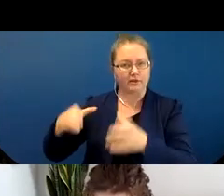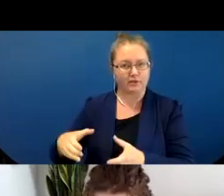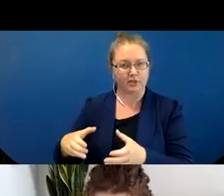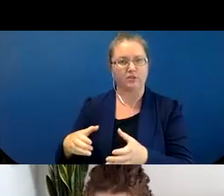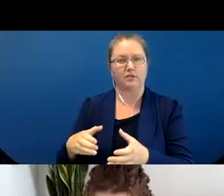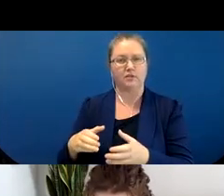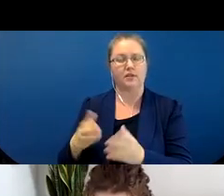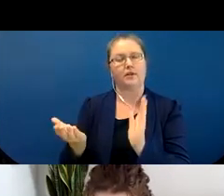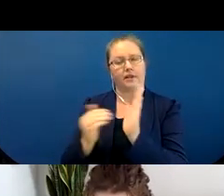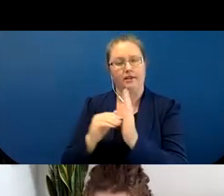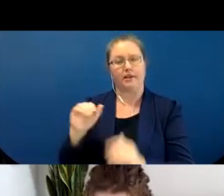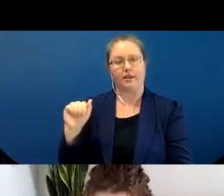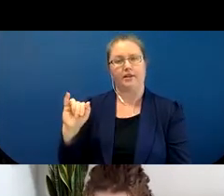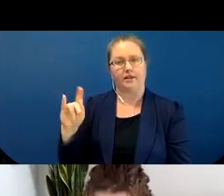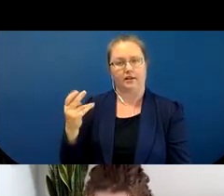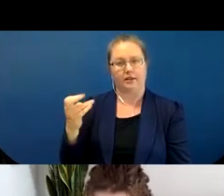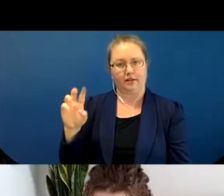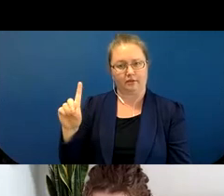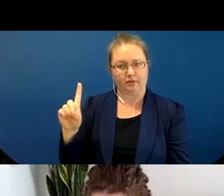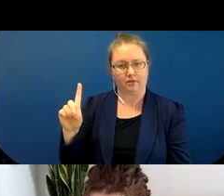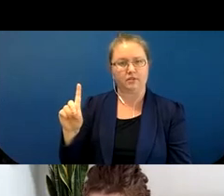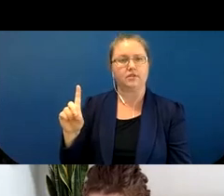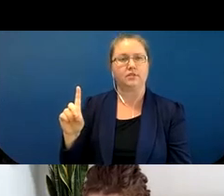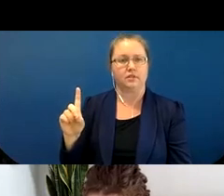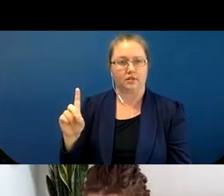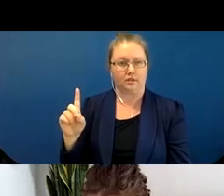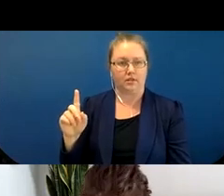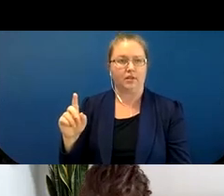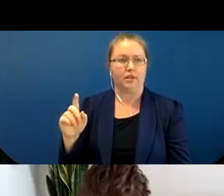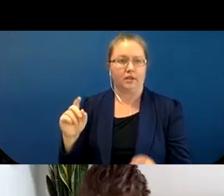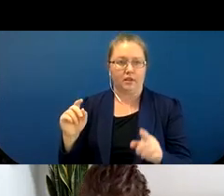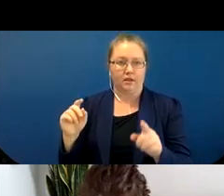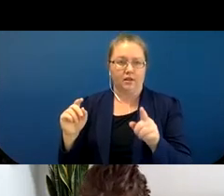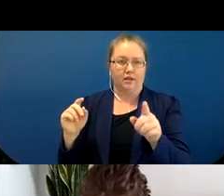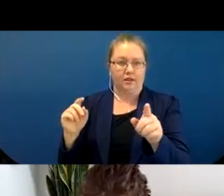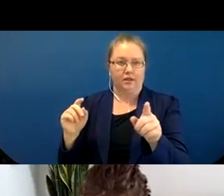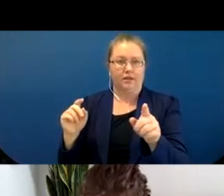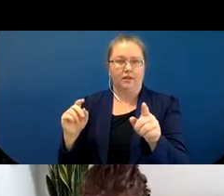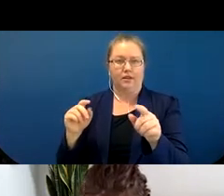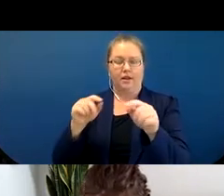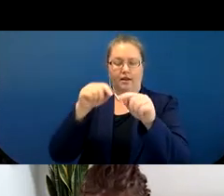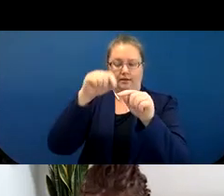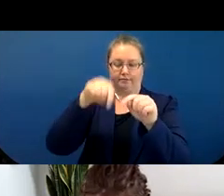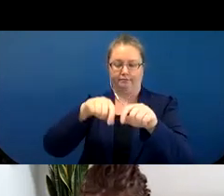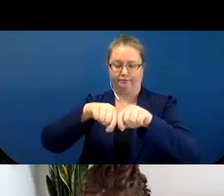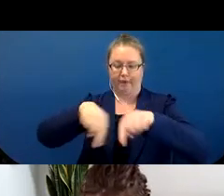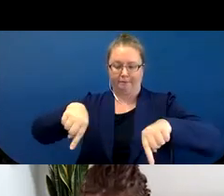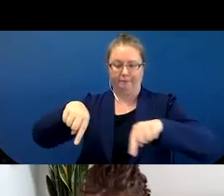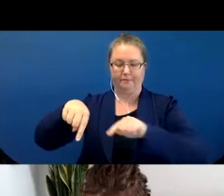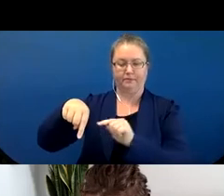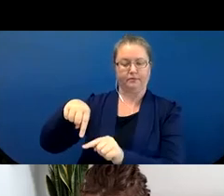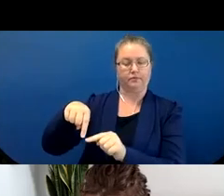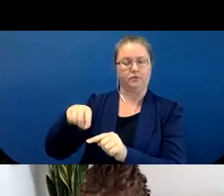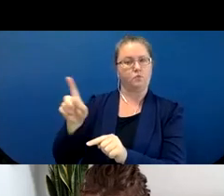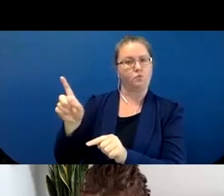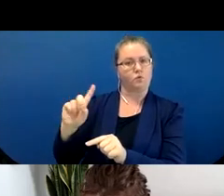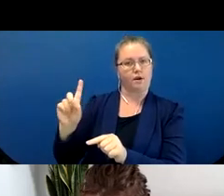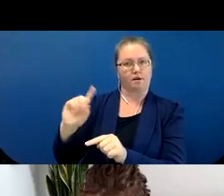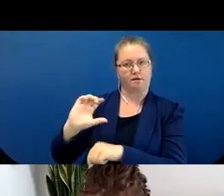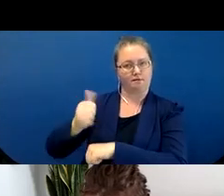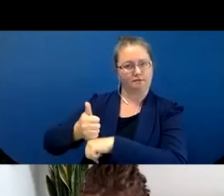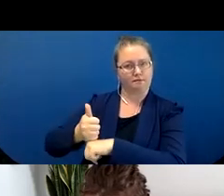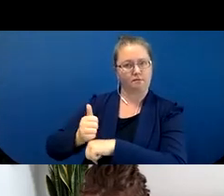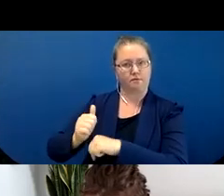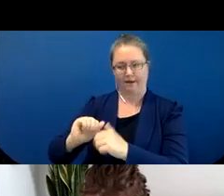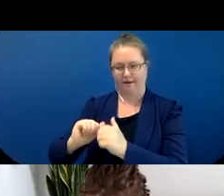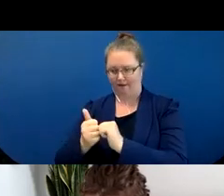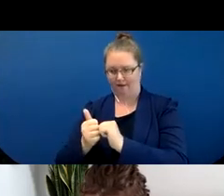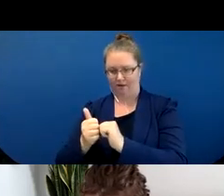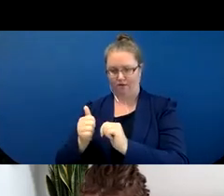makes so where the suppletive stem kind of gives you the orientation and stance of the